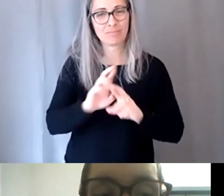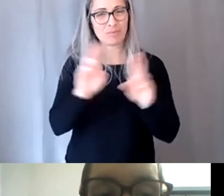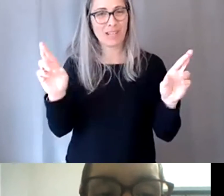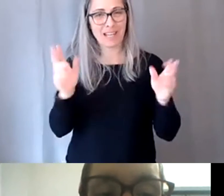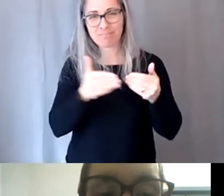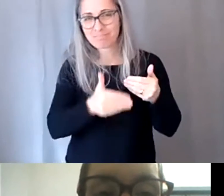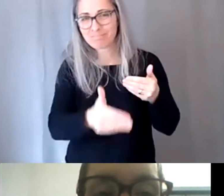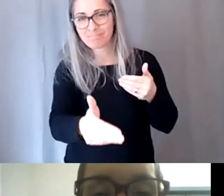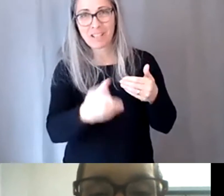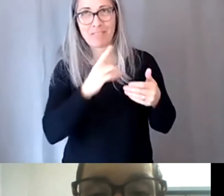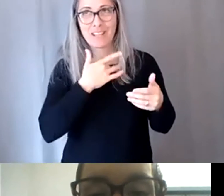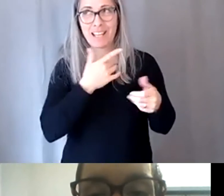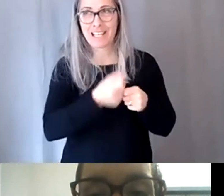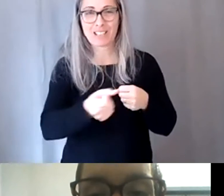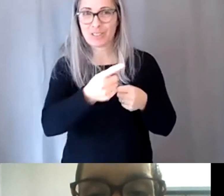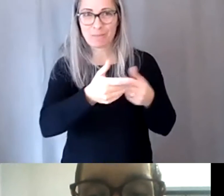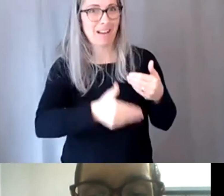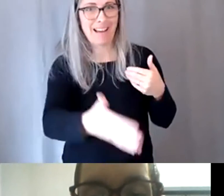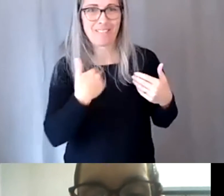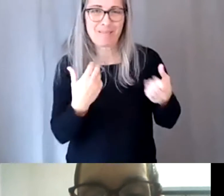and probably beyond next year we have so many